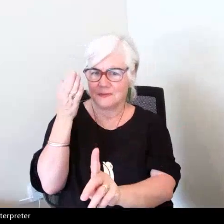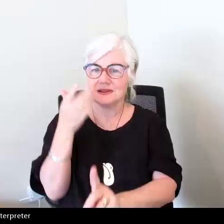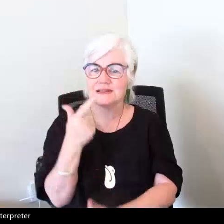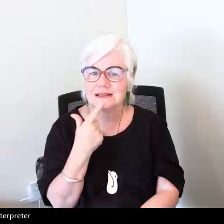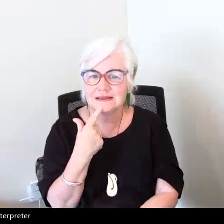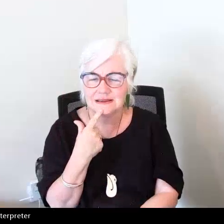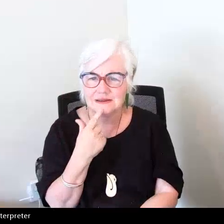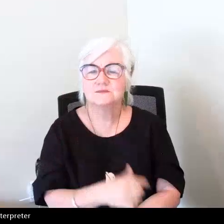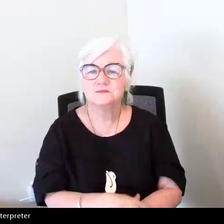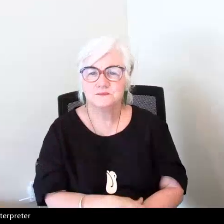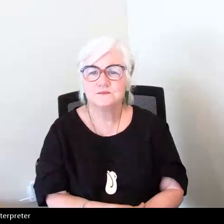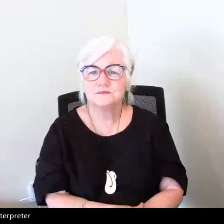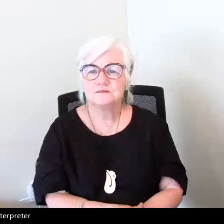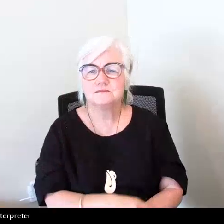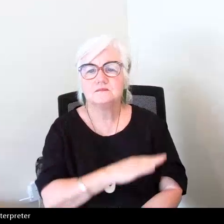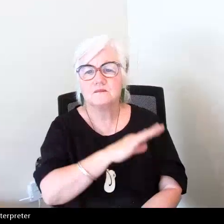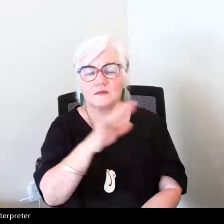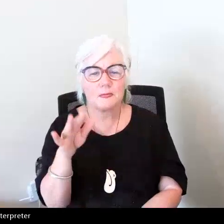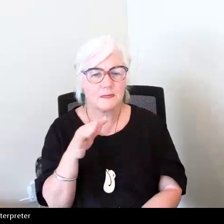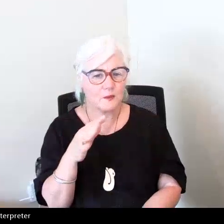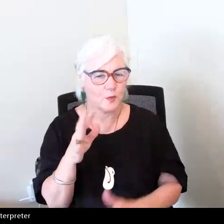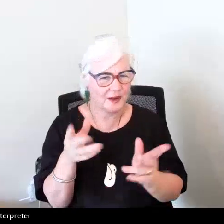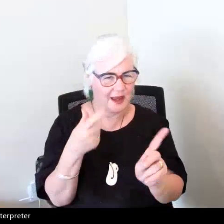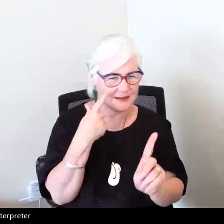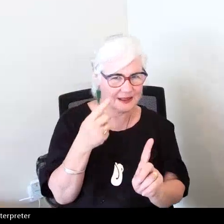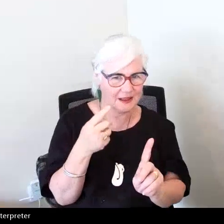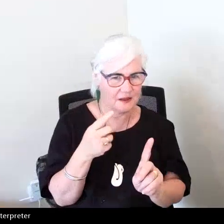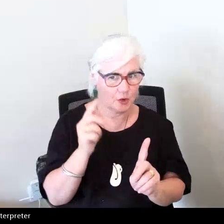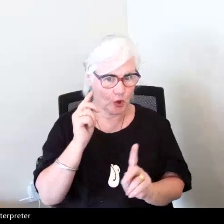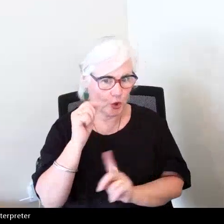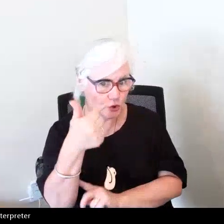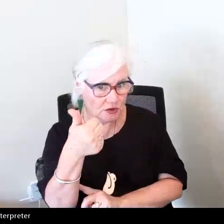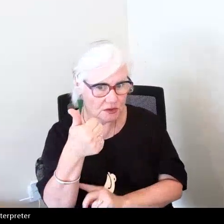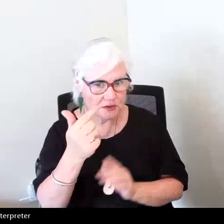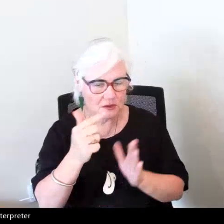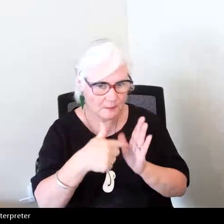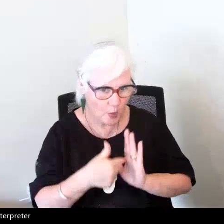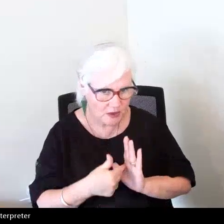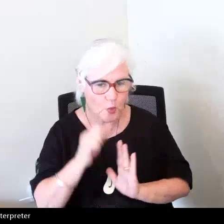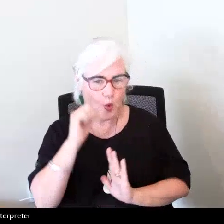the good points and the bad points.